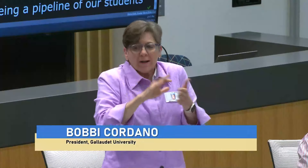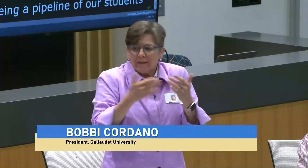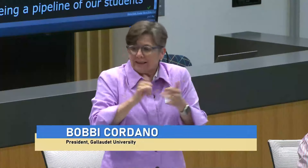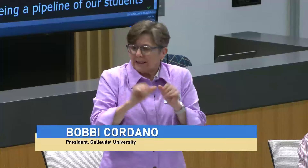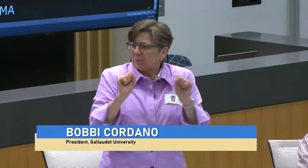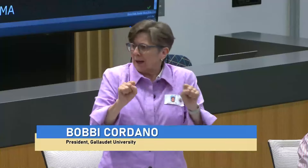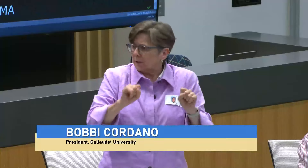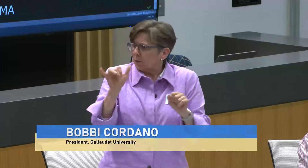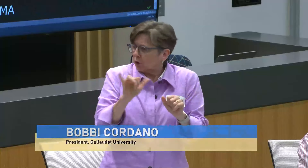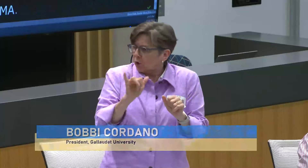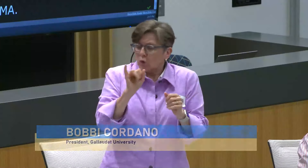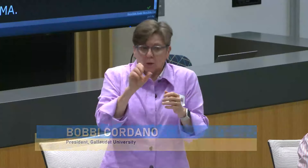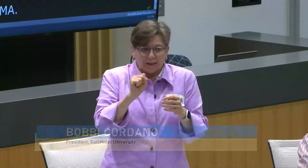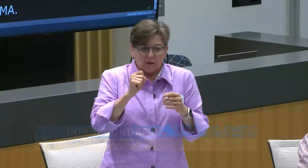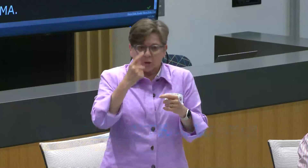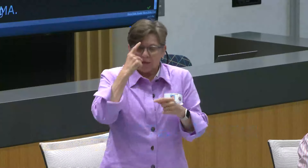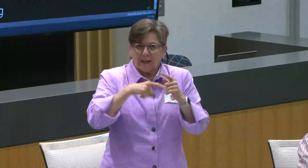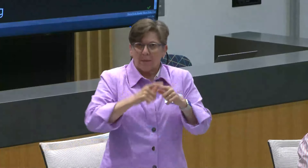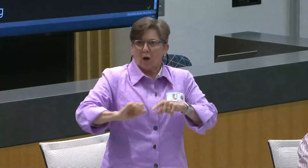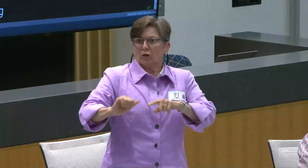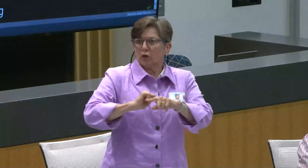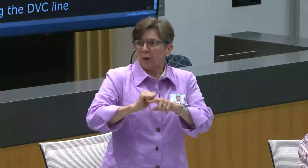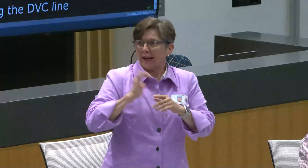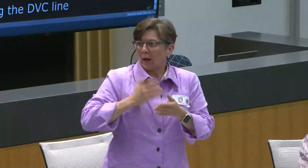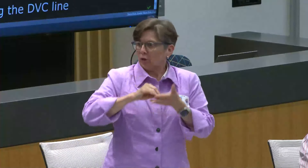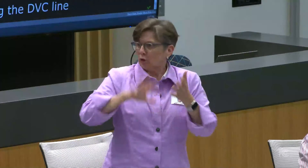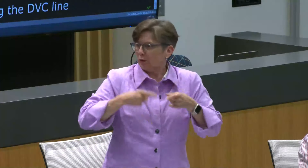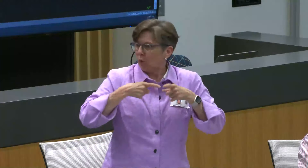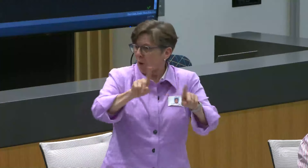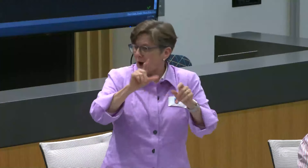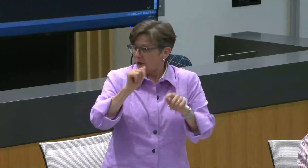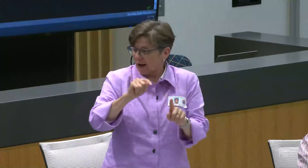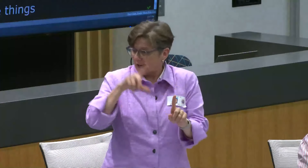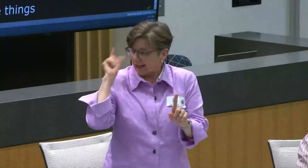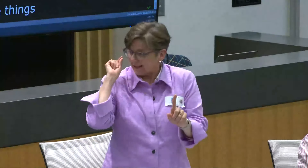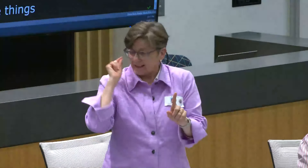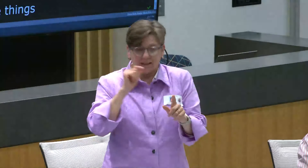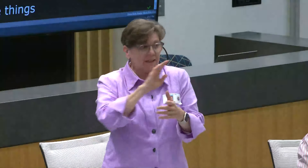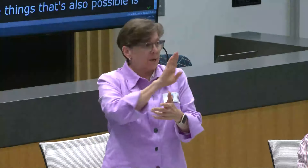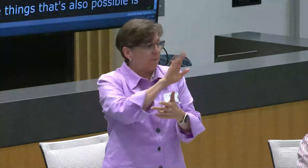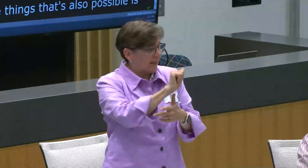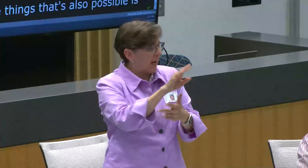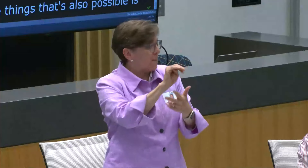RELIEF EFFORTS AND SUPPORT THAT CAN BE PROVIDED. AND WE'RE SEEING A PIPELINE OF OUR STUDENTS GOING INTO